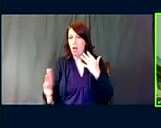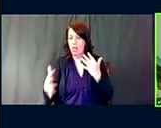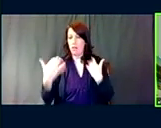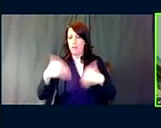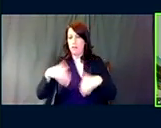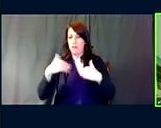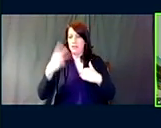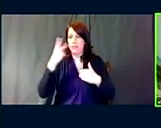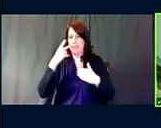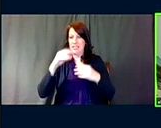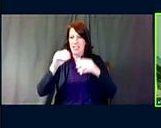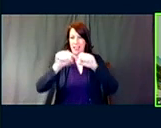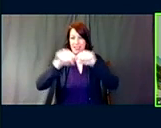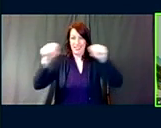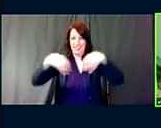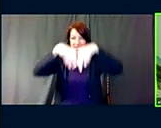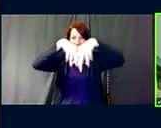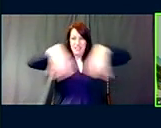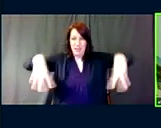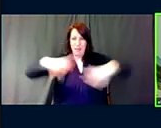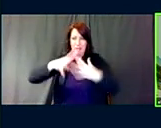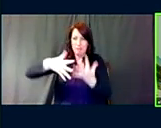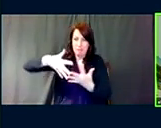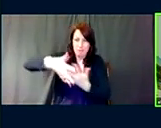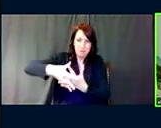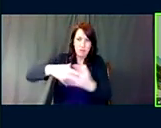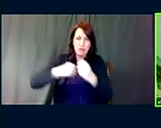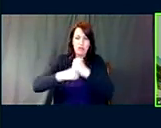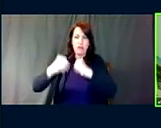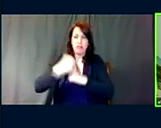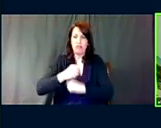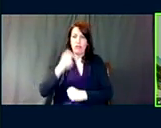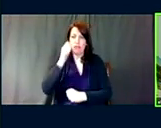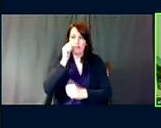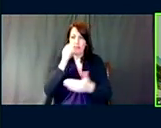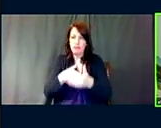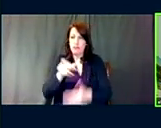HAVE COME SINCE THEN IN TERMS OF UNDERSTANDING OF SYSTEMIC AND STRUCTURAL RACISM IN THE COUNTRY